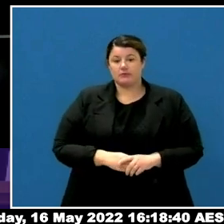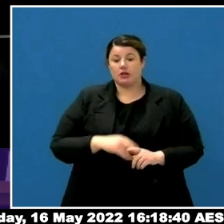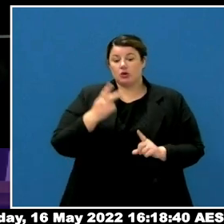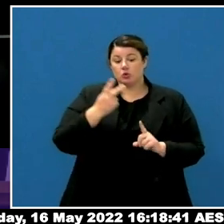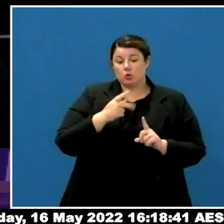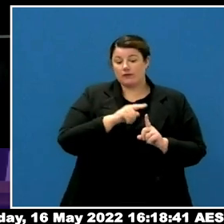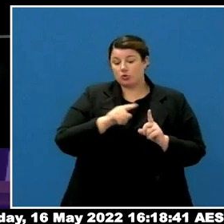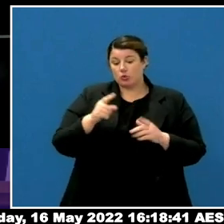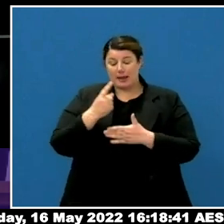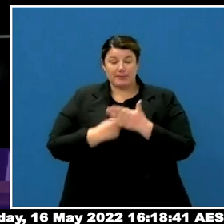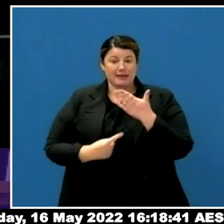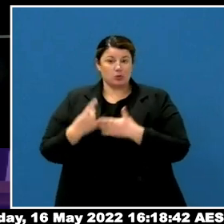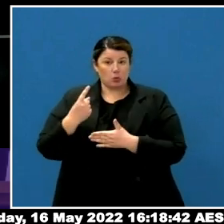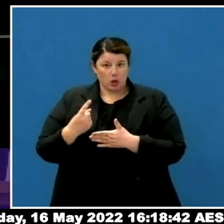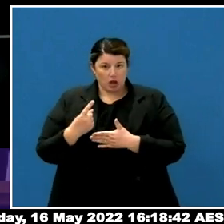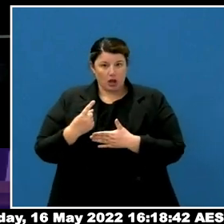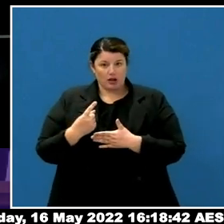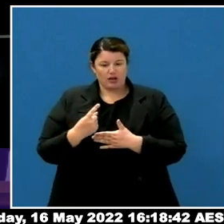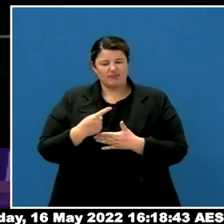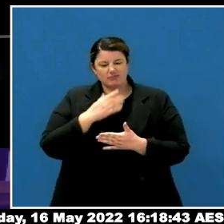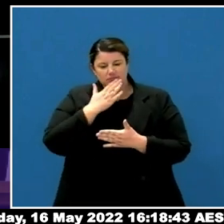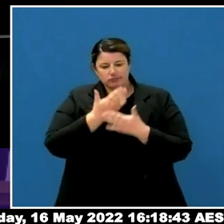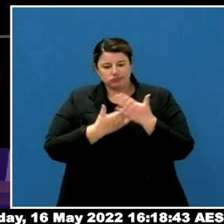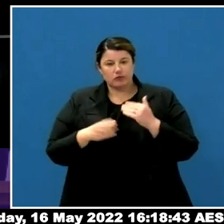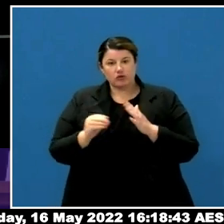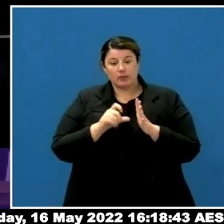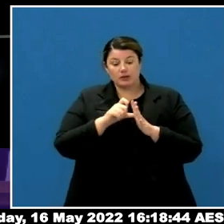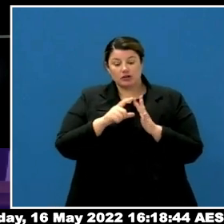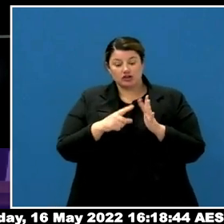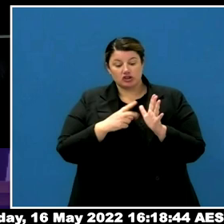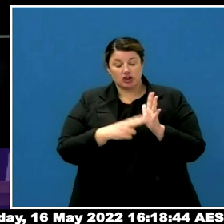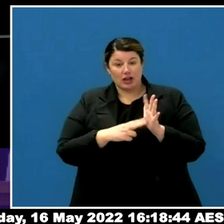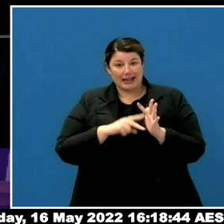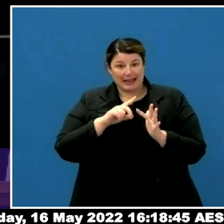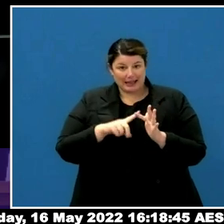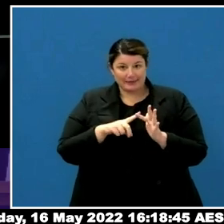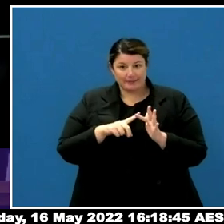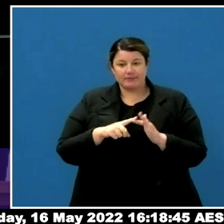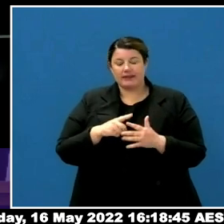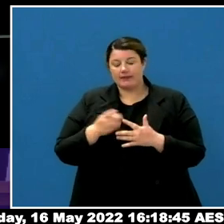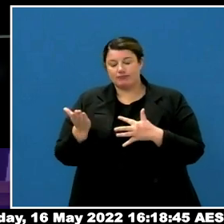Dianne. Then there will be a 15 minute break and we will have evidence from Erynn from